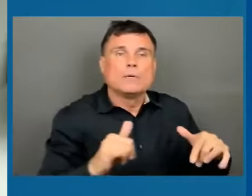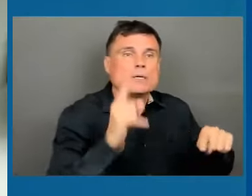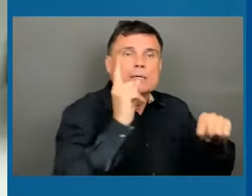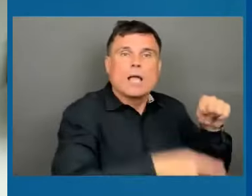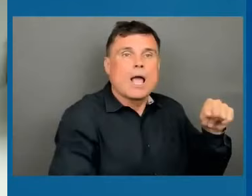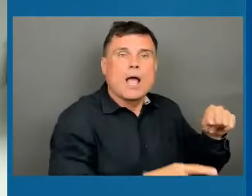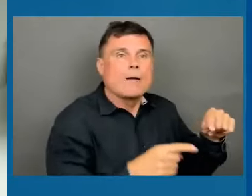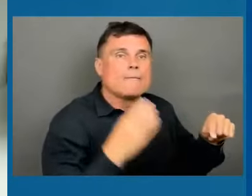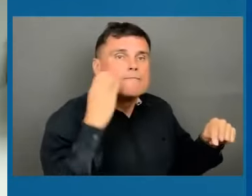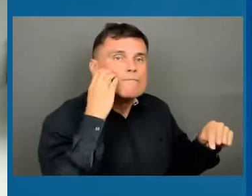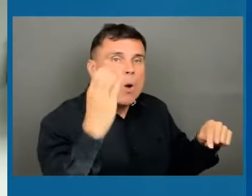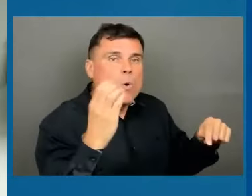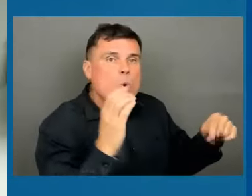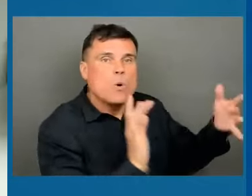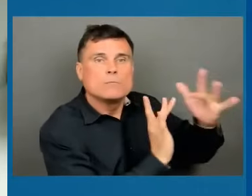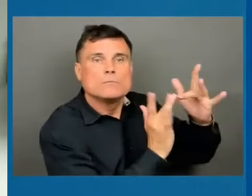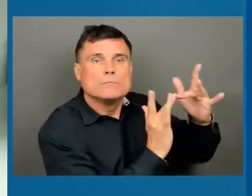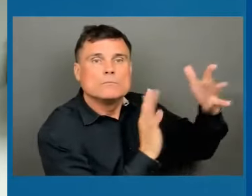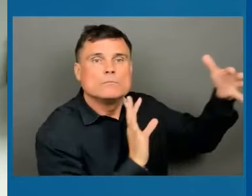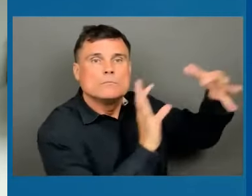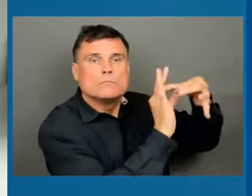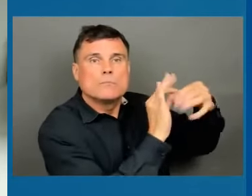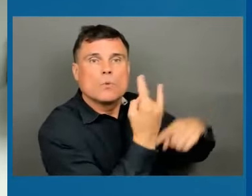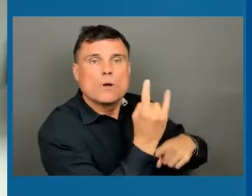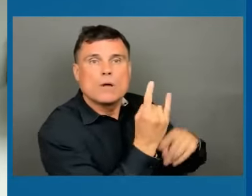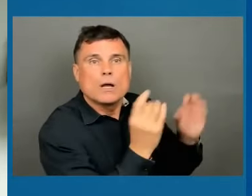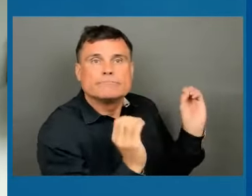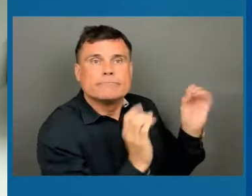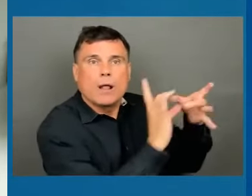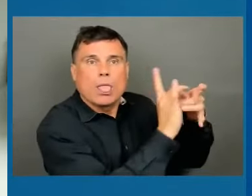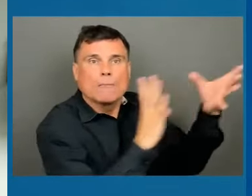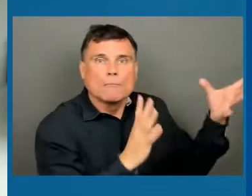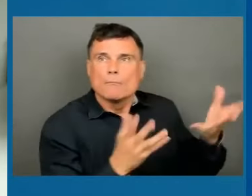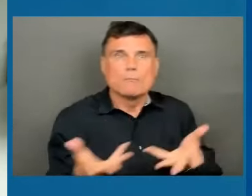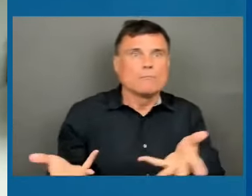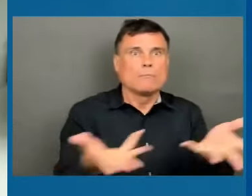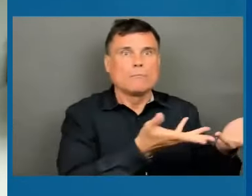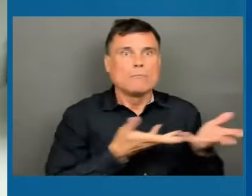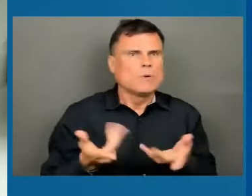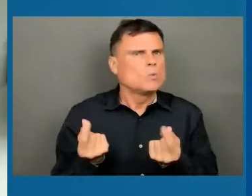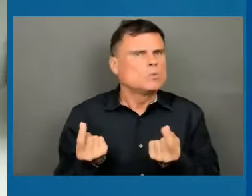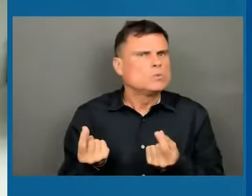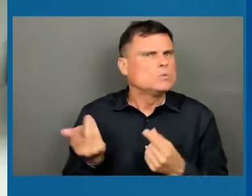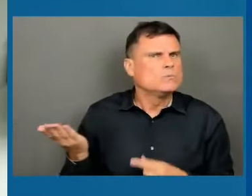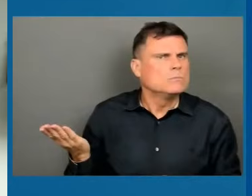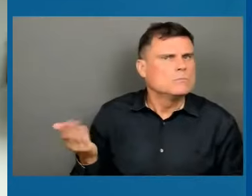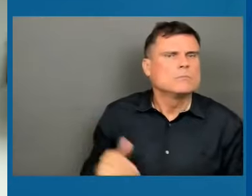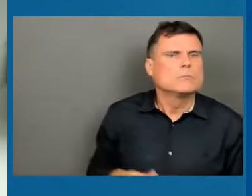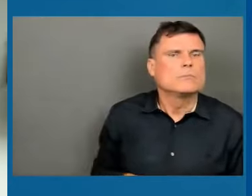support comes in the form of kind of amateur radio-based